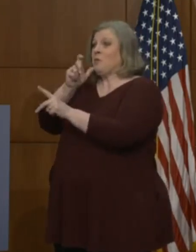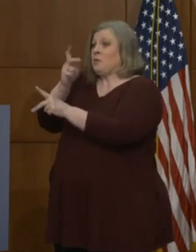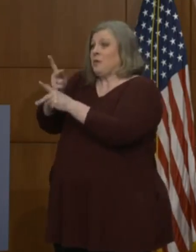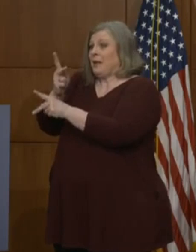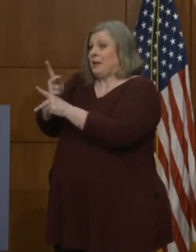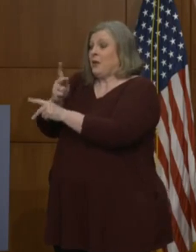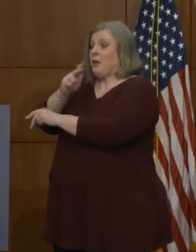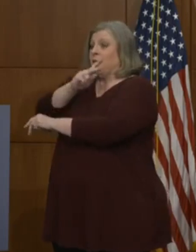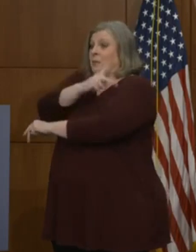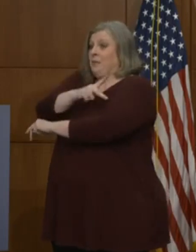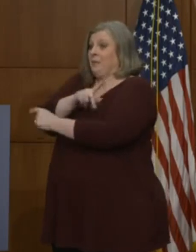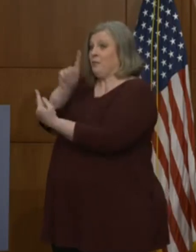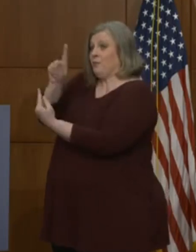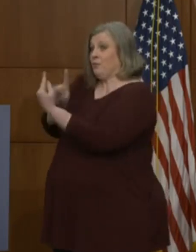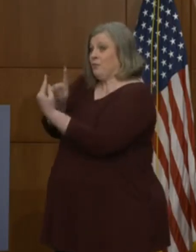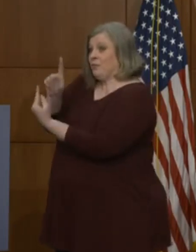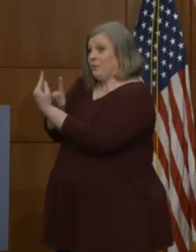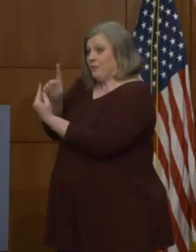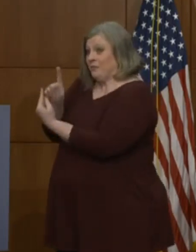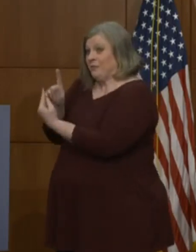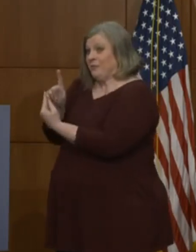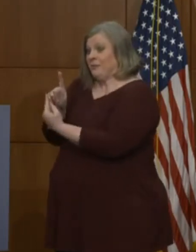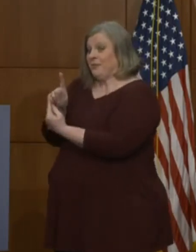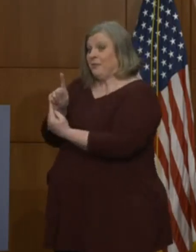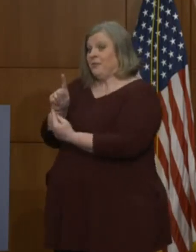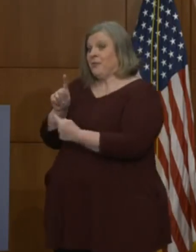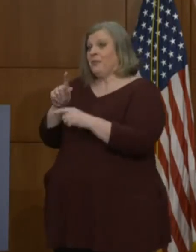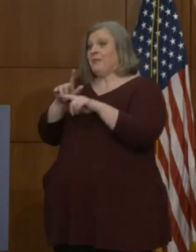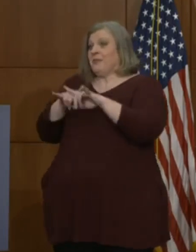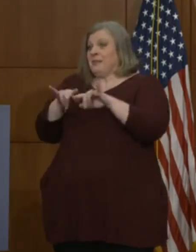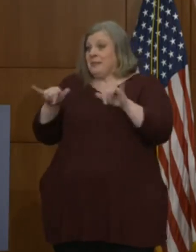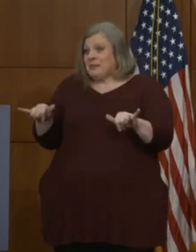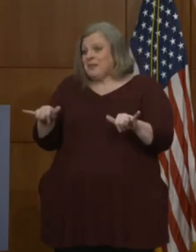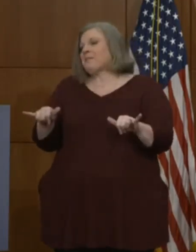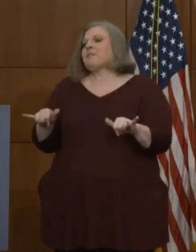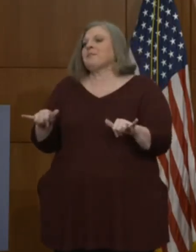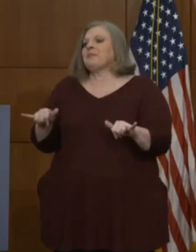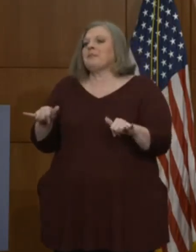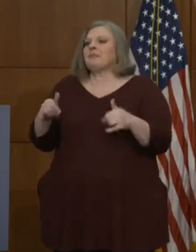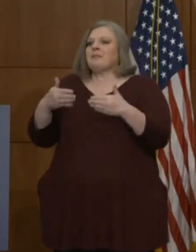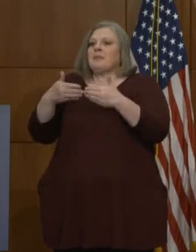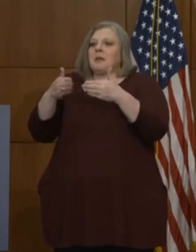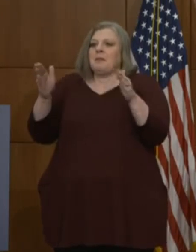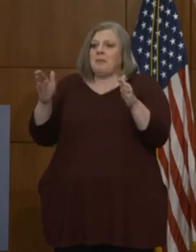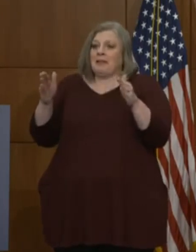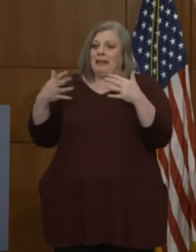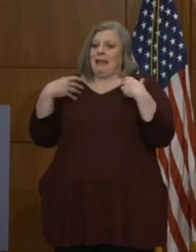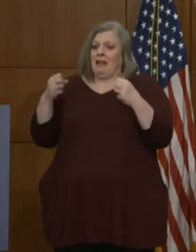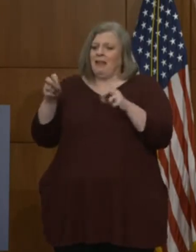THE NURSING ARE DOCKED THE P. THAT ARE FOR WANTED. AND THEN I THAT ARE FOR WANTED. AND THEN I OUR PUBLIC HEALTH SURVEILLANCE OUR PUBLIC HEALTH SURVEILLANCE TO MAKE SURE THAT WE HAVE THE TO MAKE SURE THAT WE HAVE THE RIGHT CAPACITY FOR THOSE